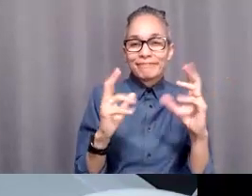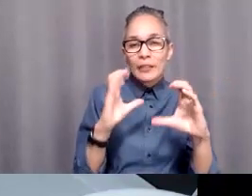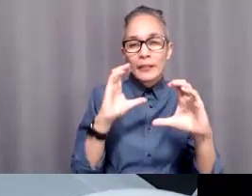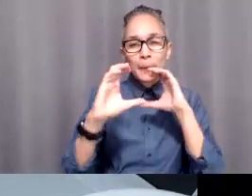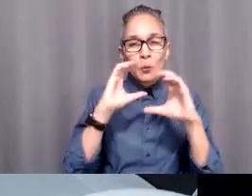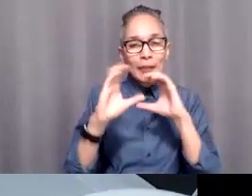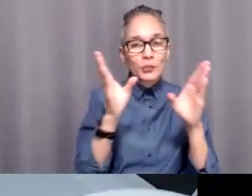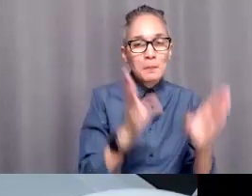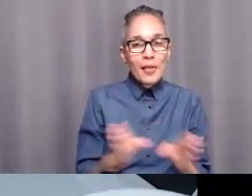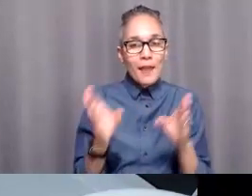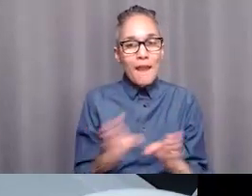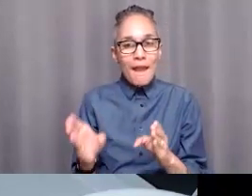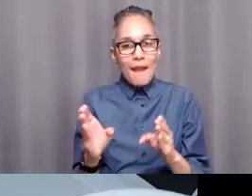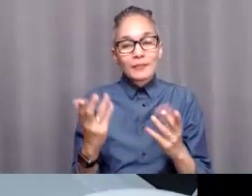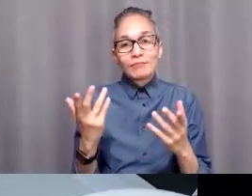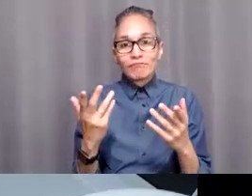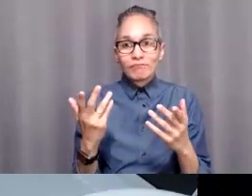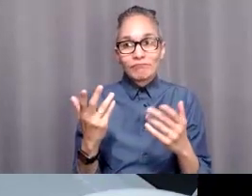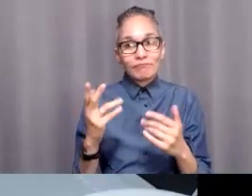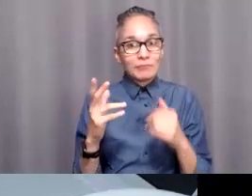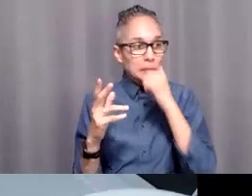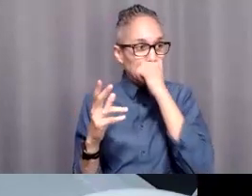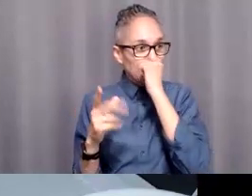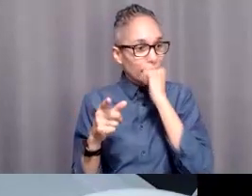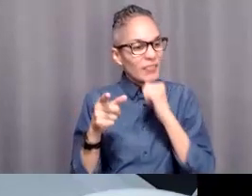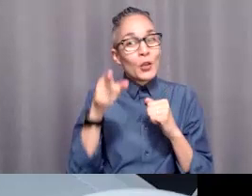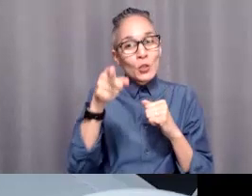So, that way you can explicitly